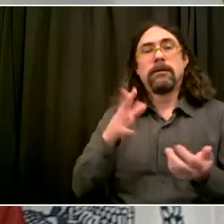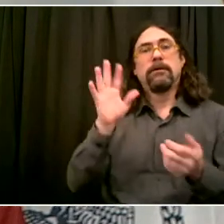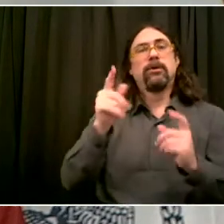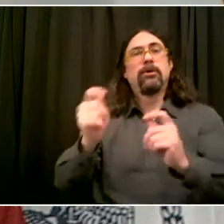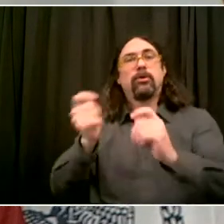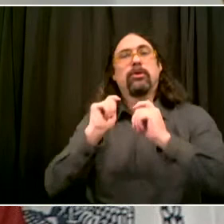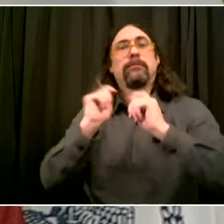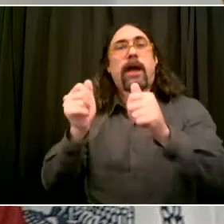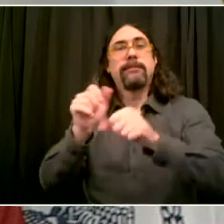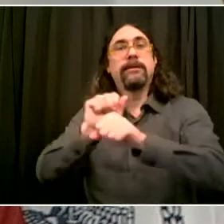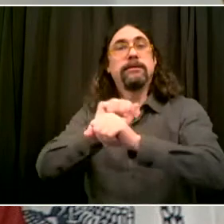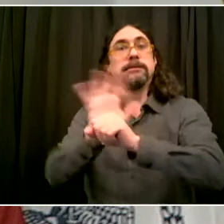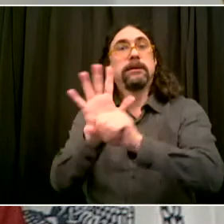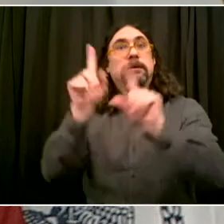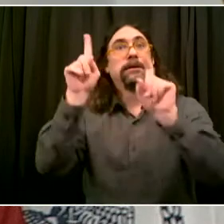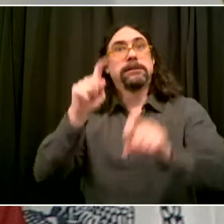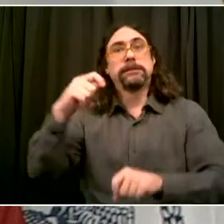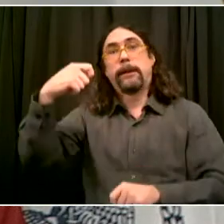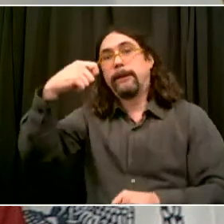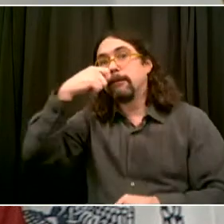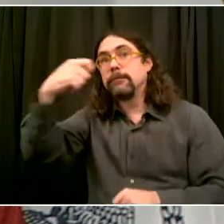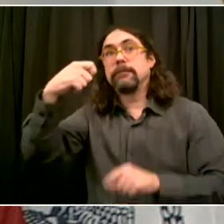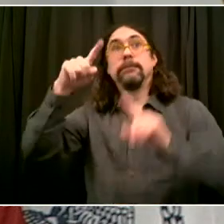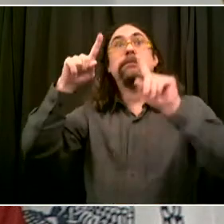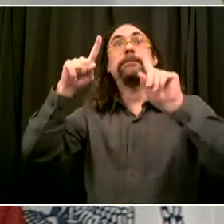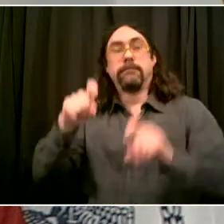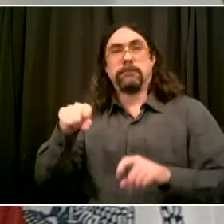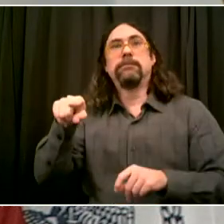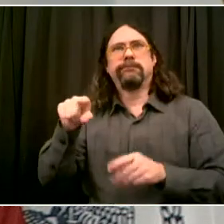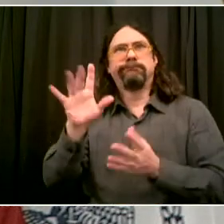BELIEVE THERE IS A NATIONAL